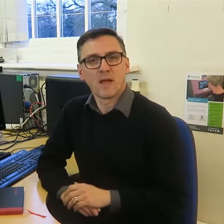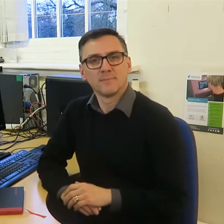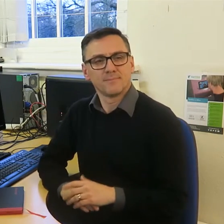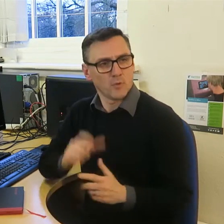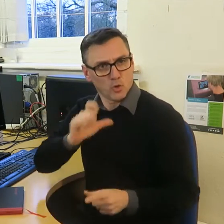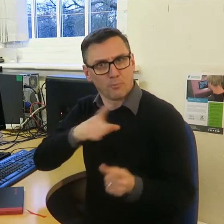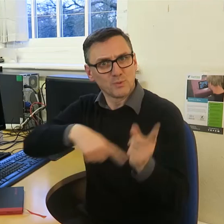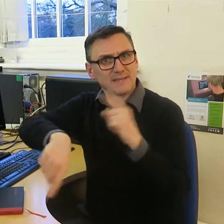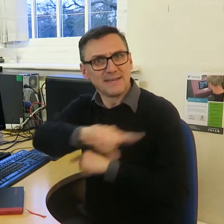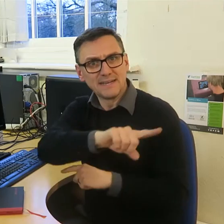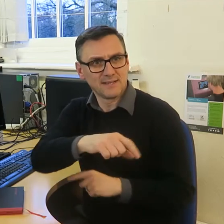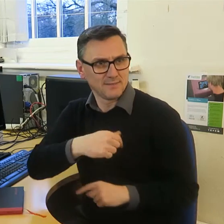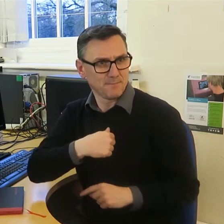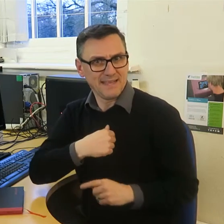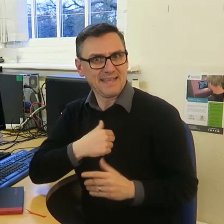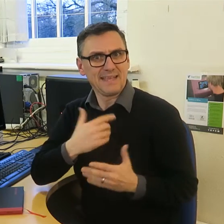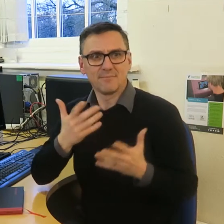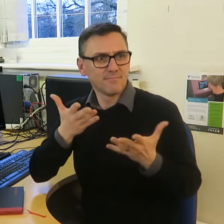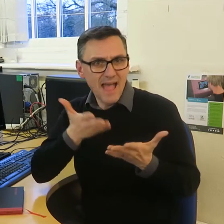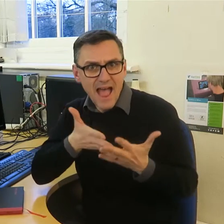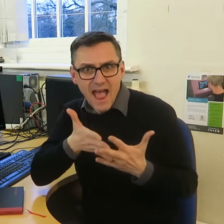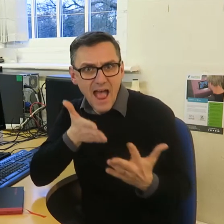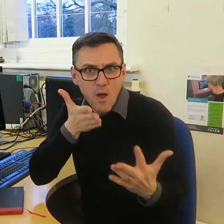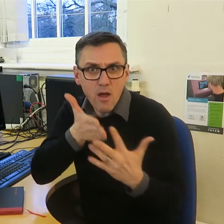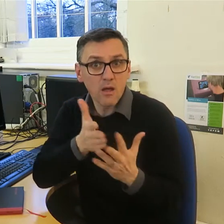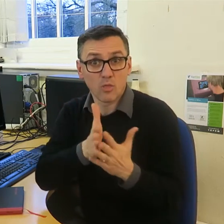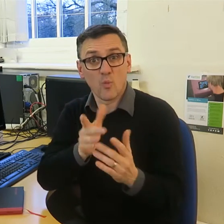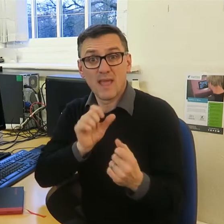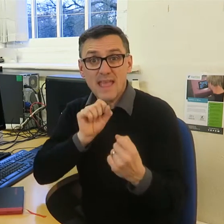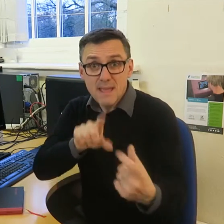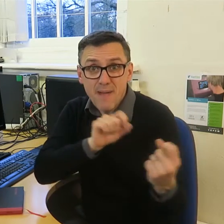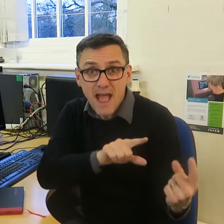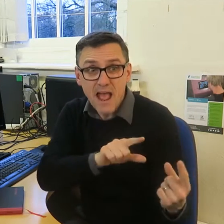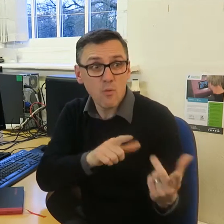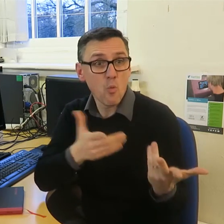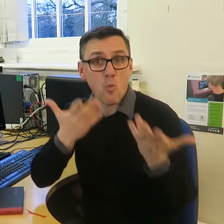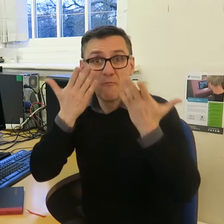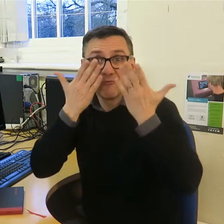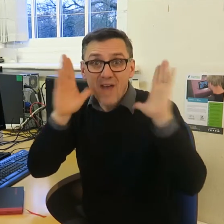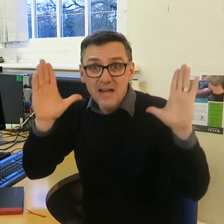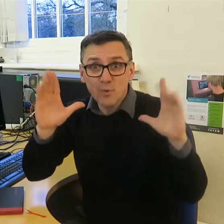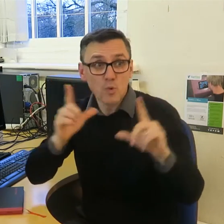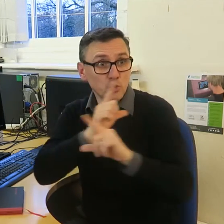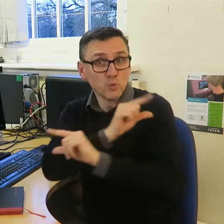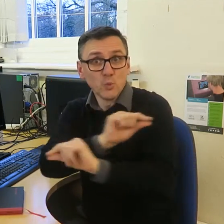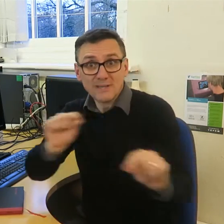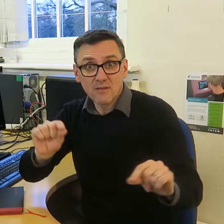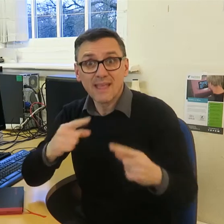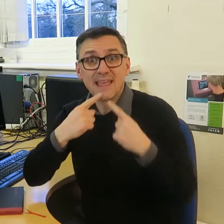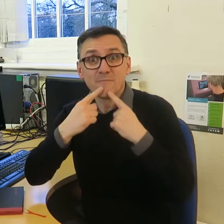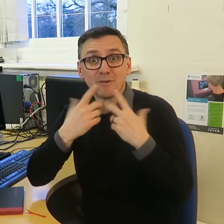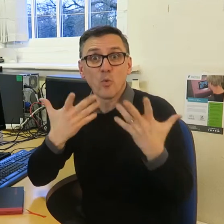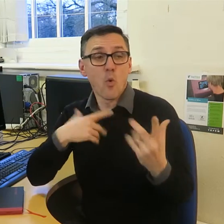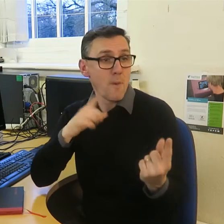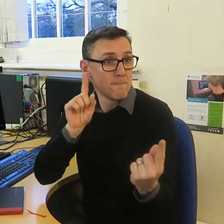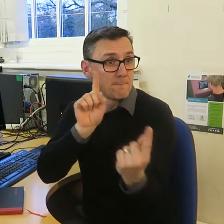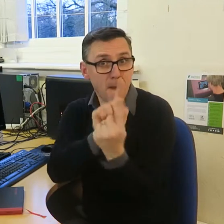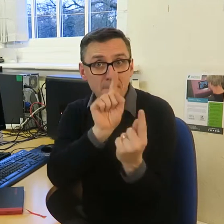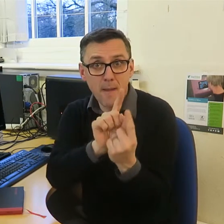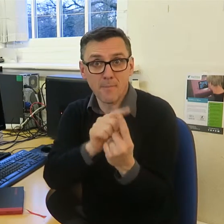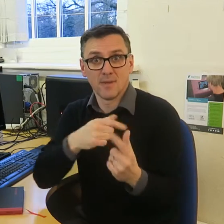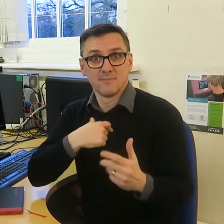I engage with members of the community via email, Facebook, Twitter and by meeting people face to face.